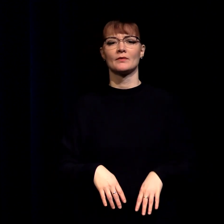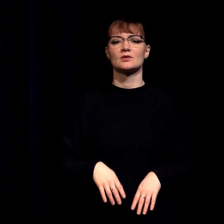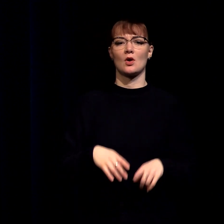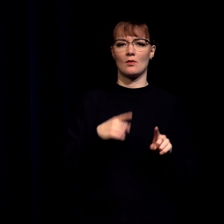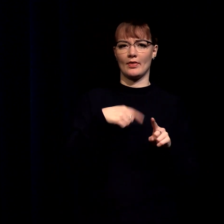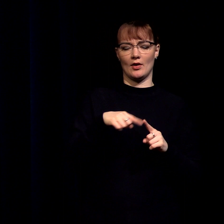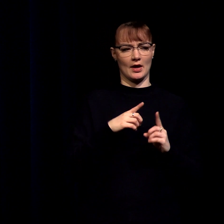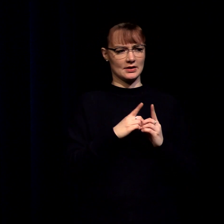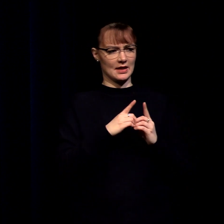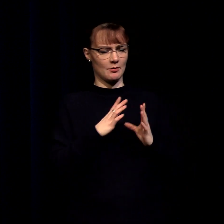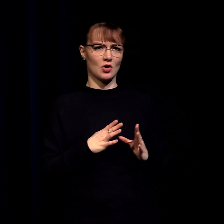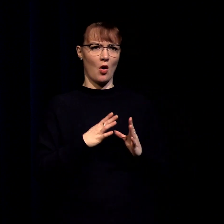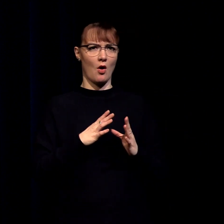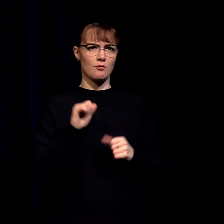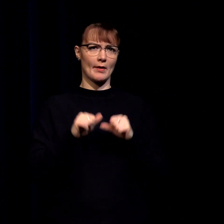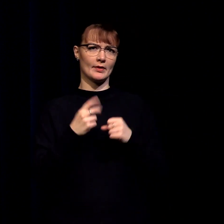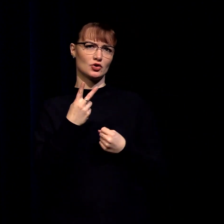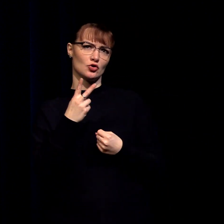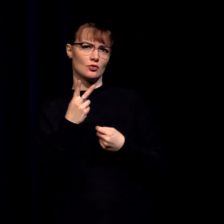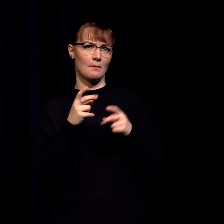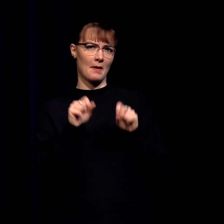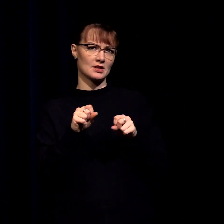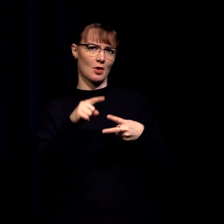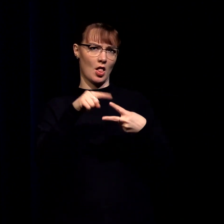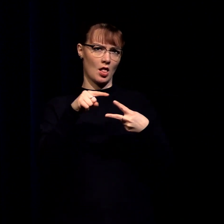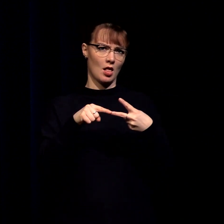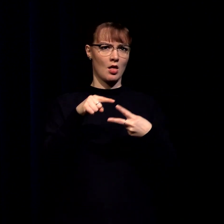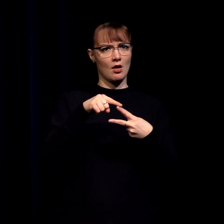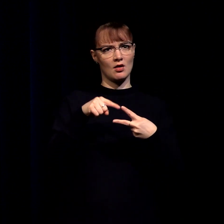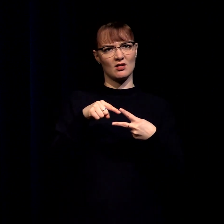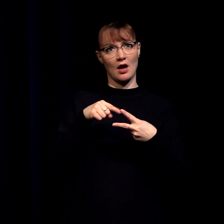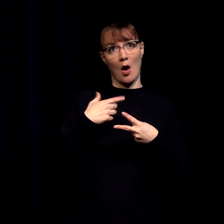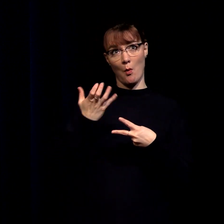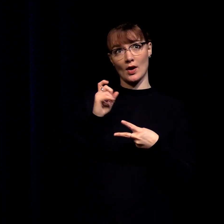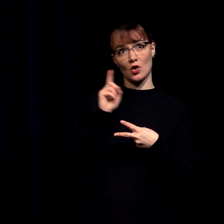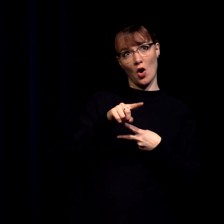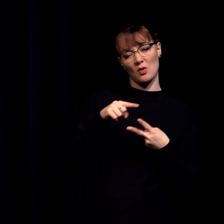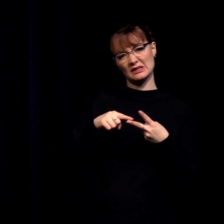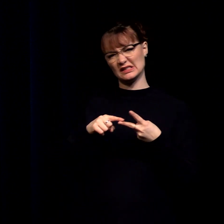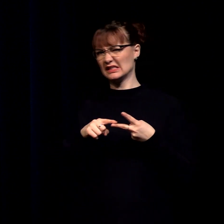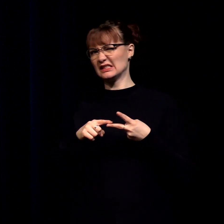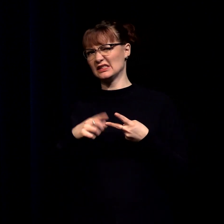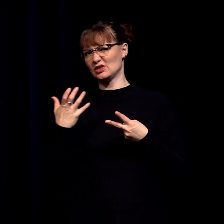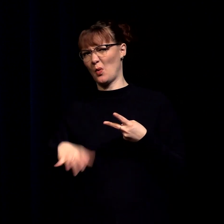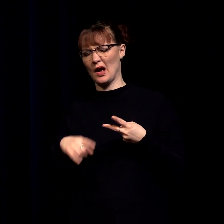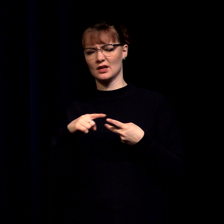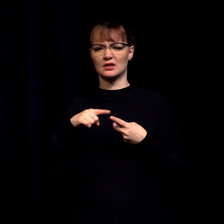probably two places we could go, one I want to go to one maybe I don't want to go to the first would be maybe the boat would go